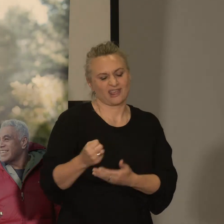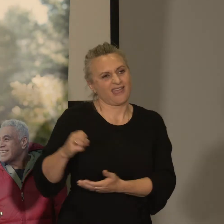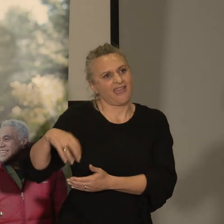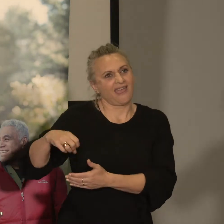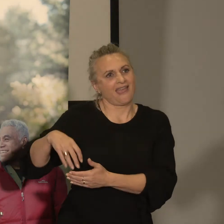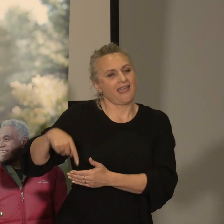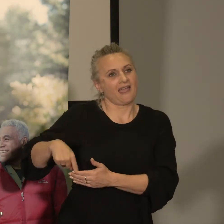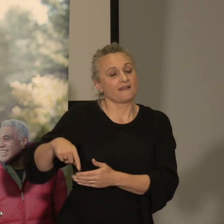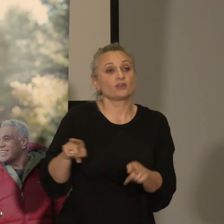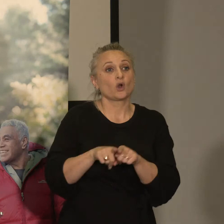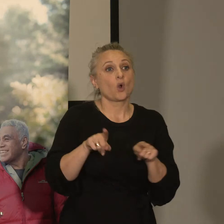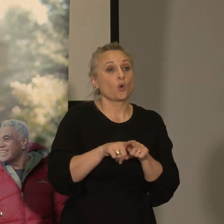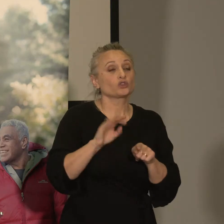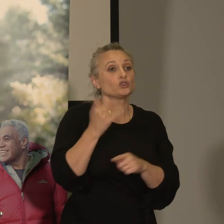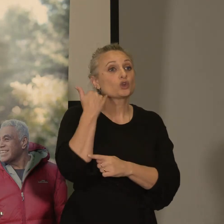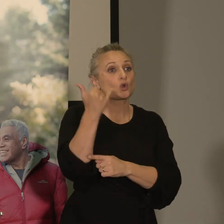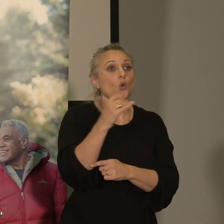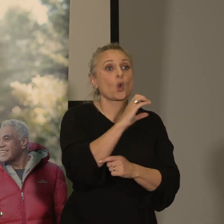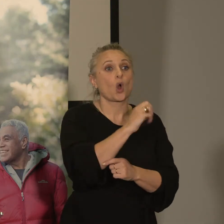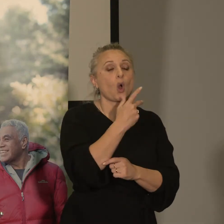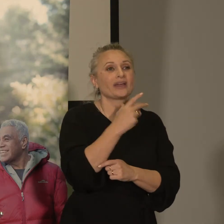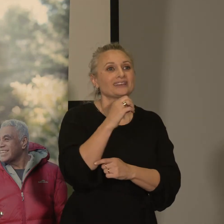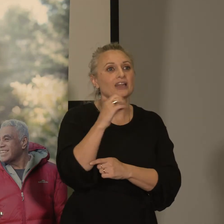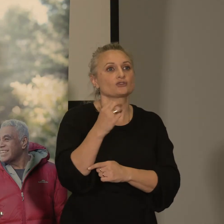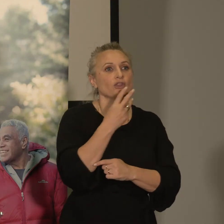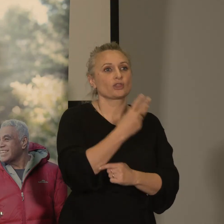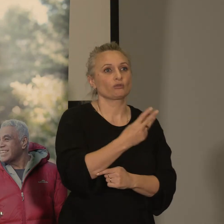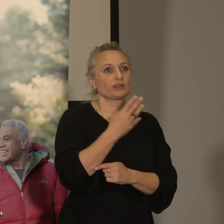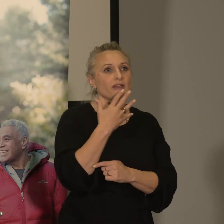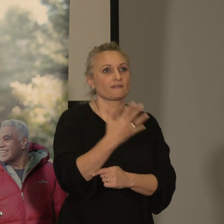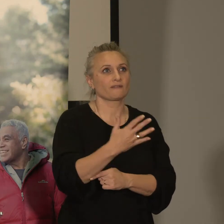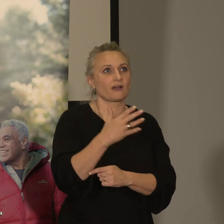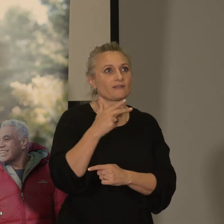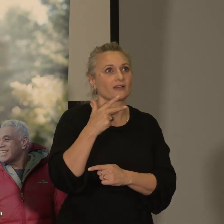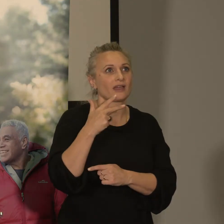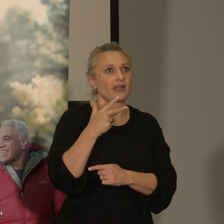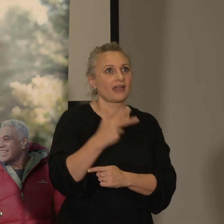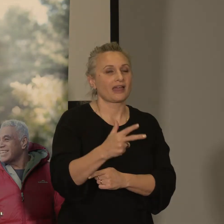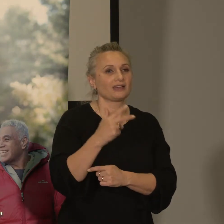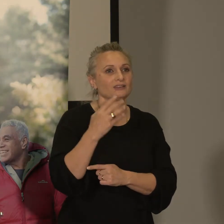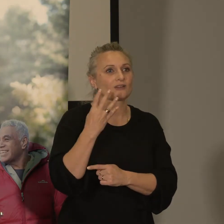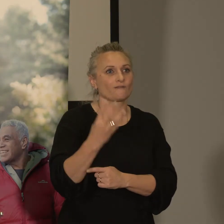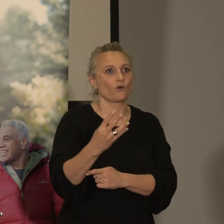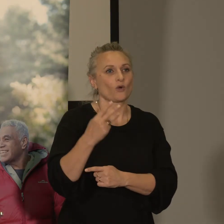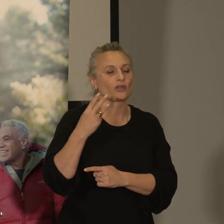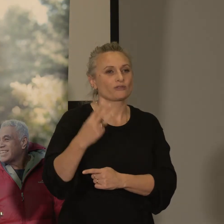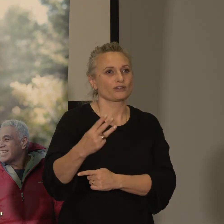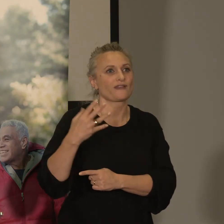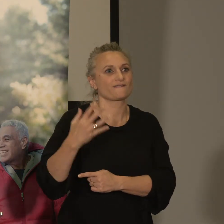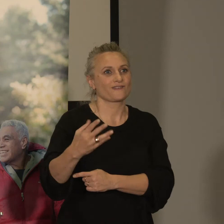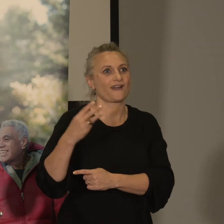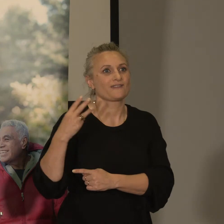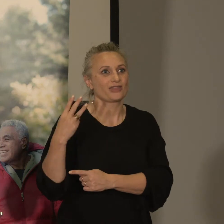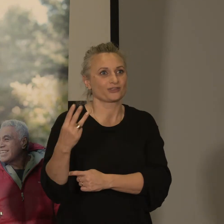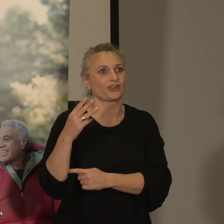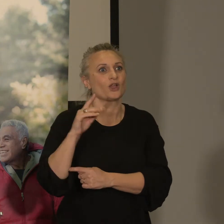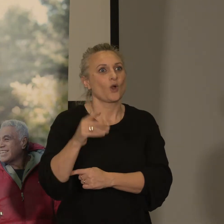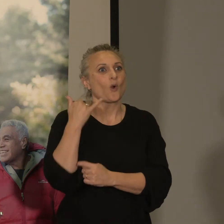sure you have your red -- regular medications before you go away. For free COVID-19 advice, 24 hours, seven days a week, you can call the number